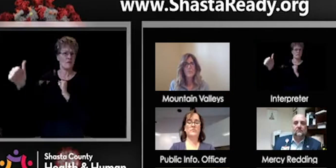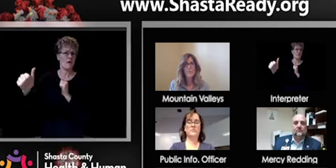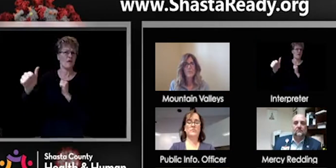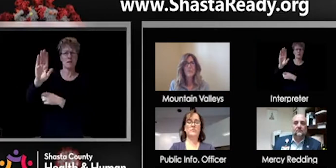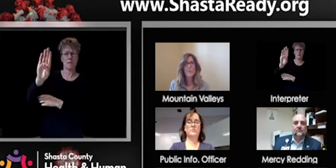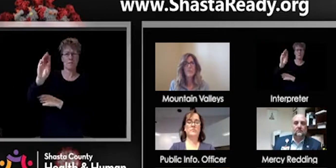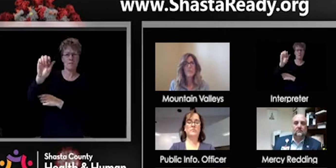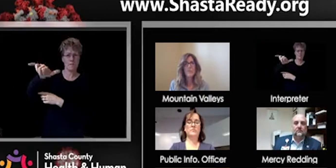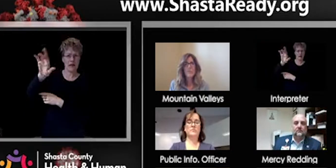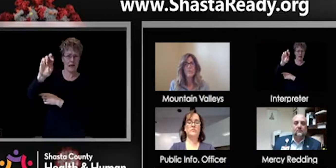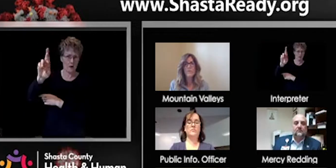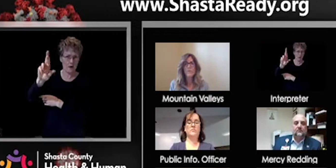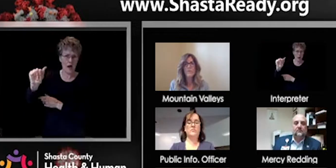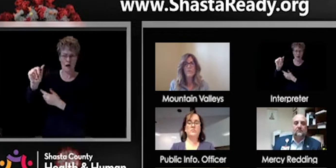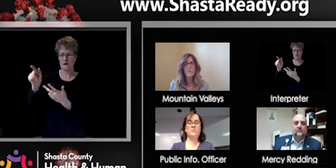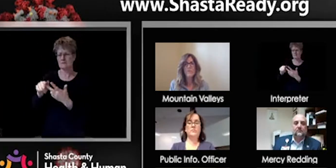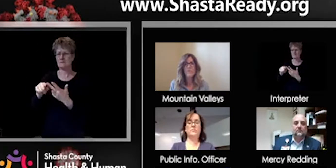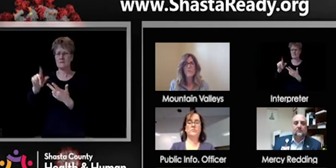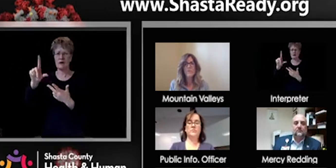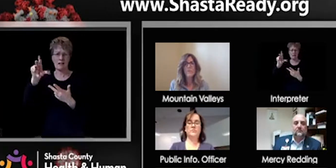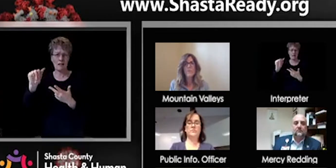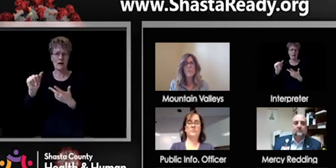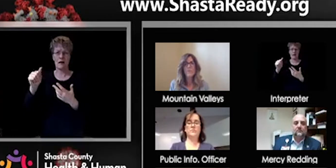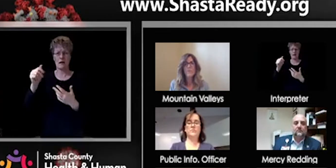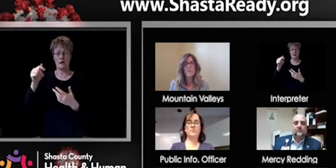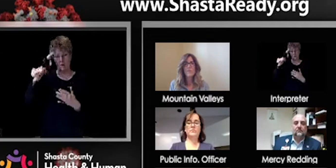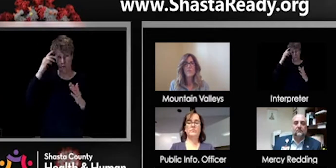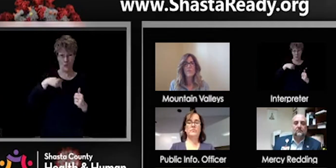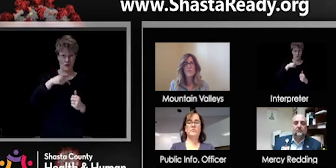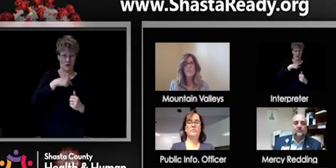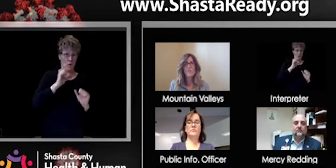LA, that we may be able to move forward sooner than others, but we don’t know how the governor